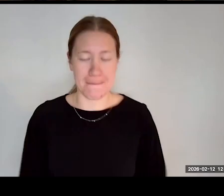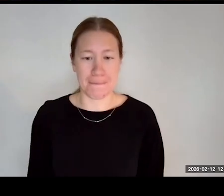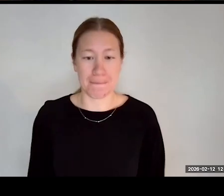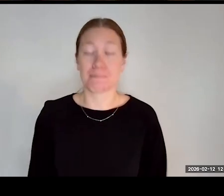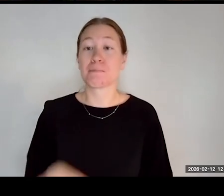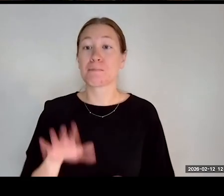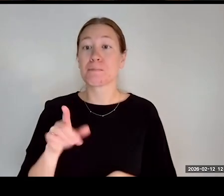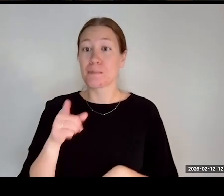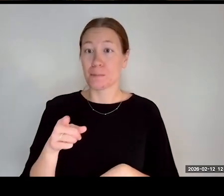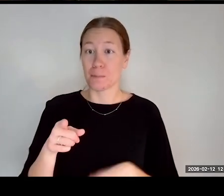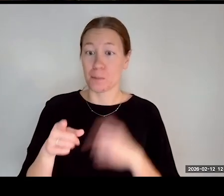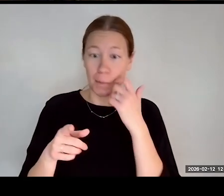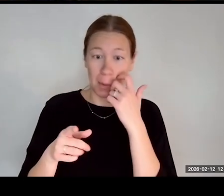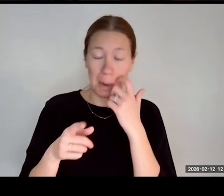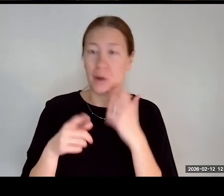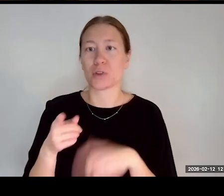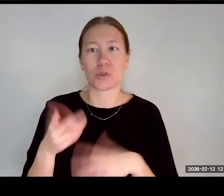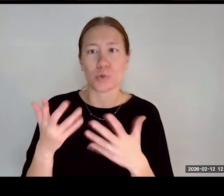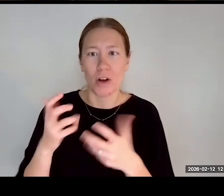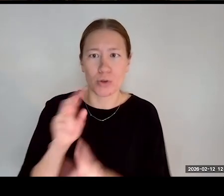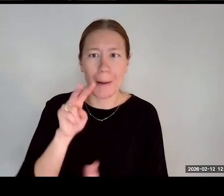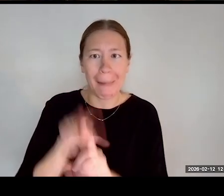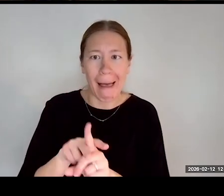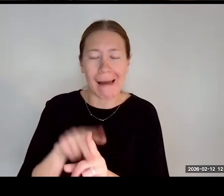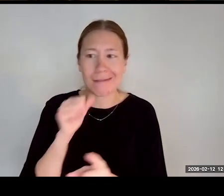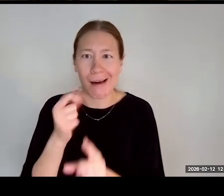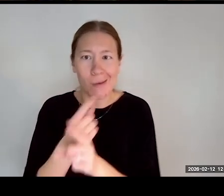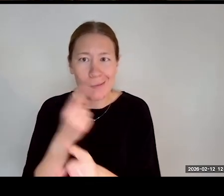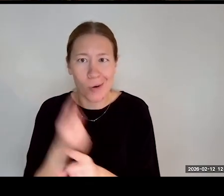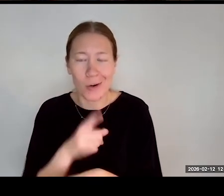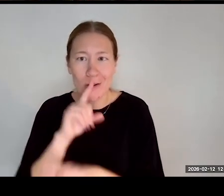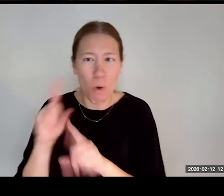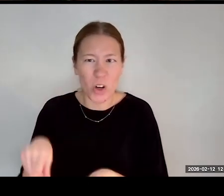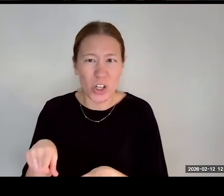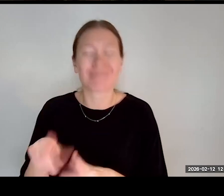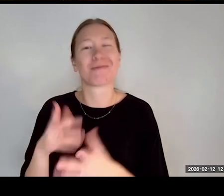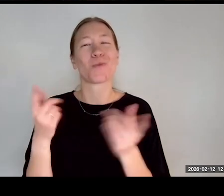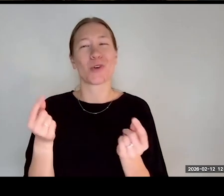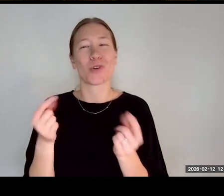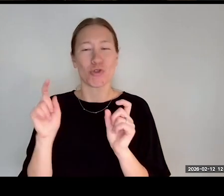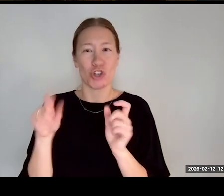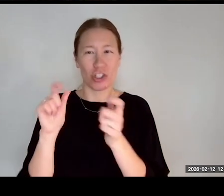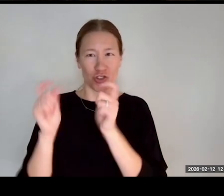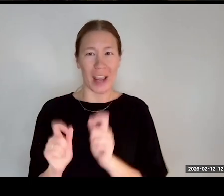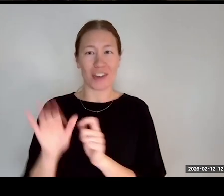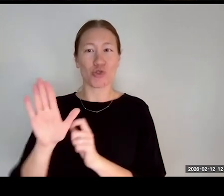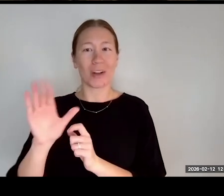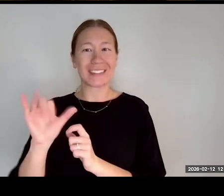that are not in the right order, you should be modifying your heading styles to stylistically appear how you want them to in the document.